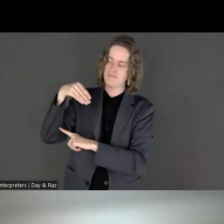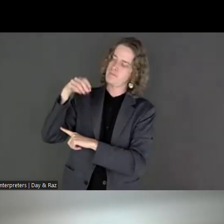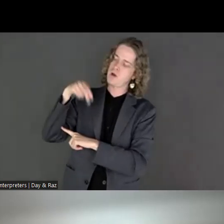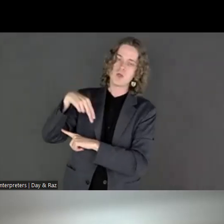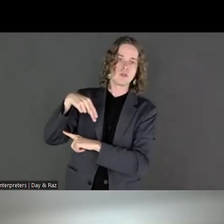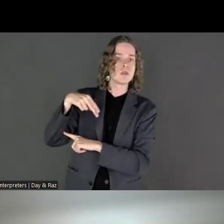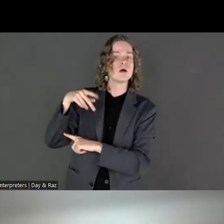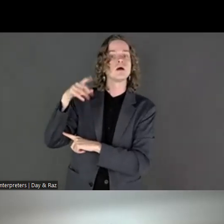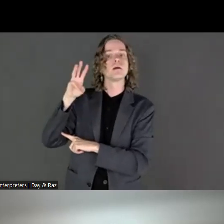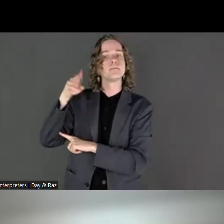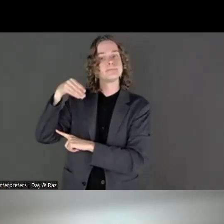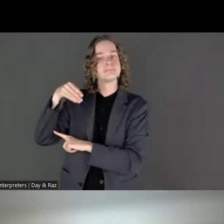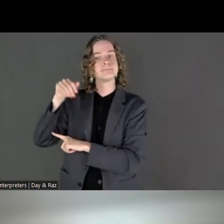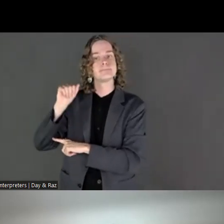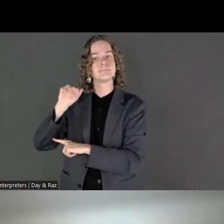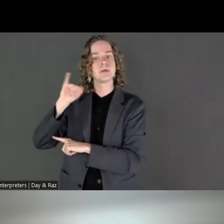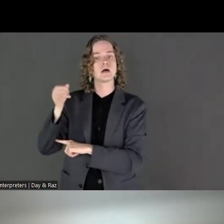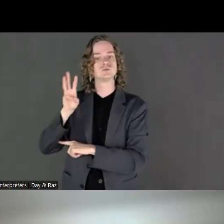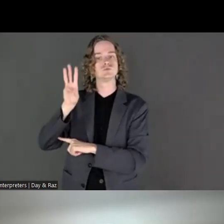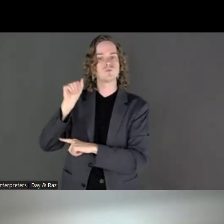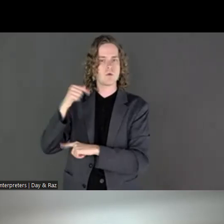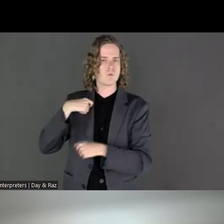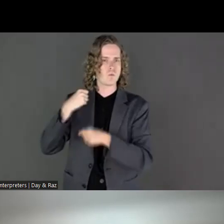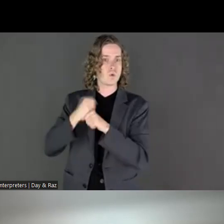And I'm calling currently leading on the work on localization.